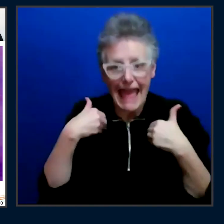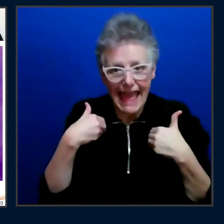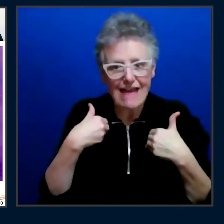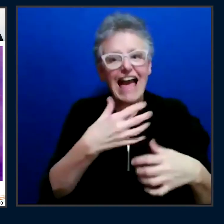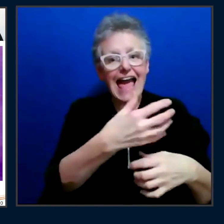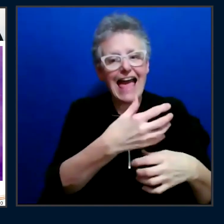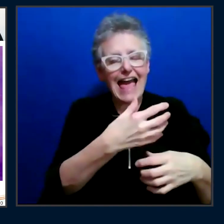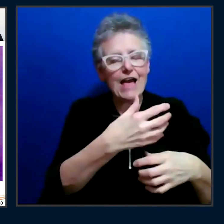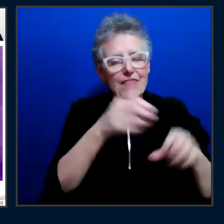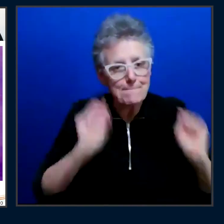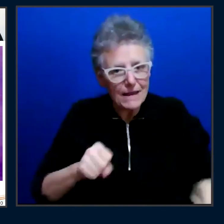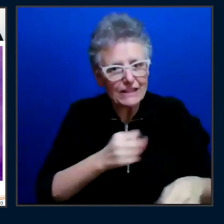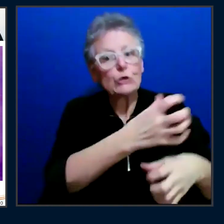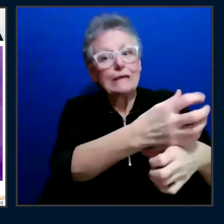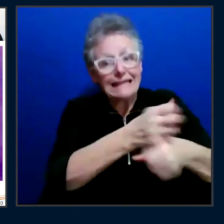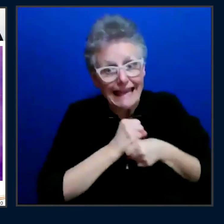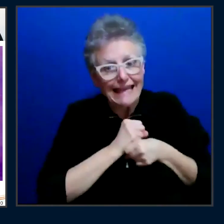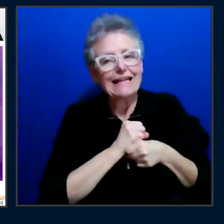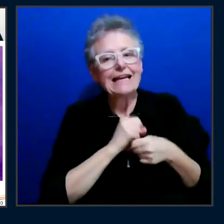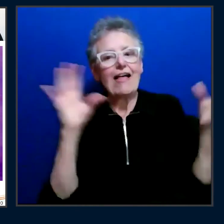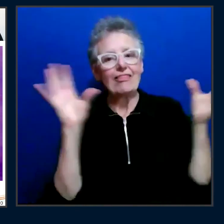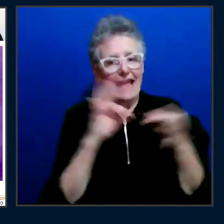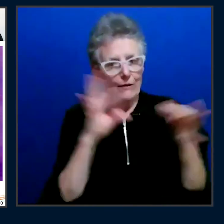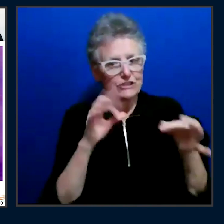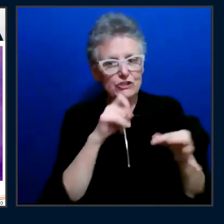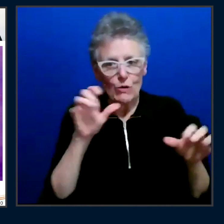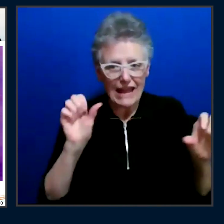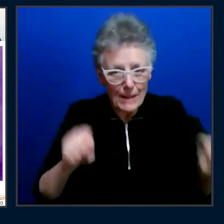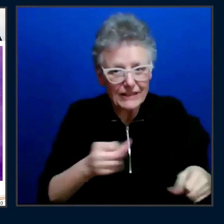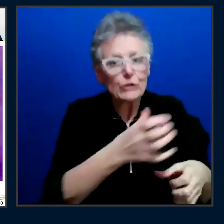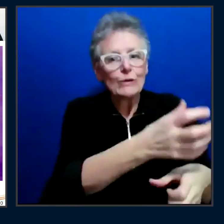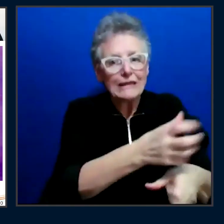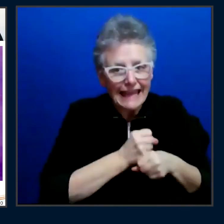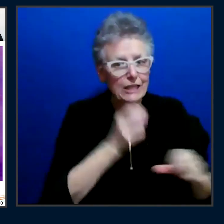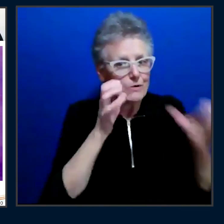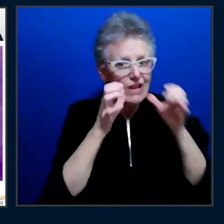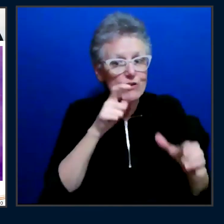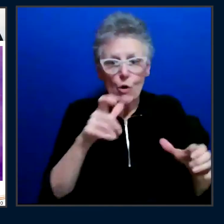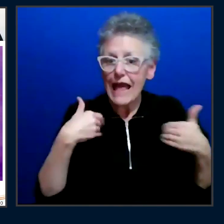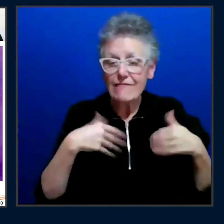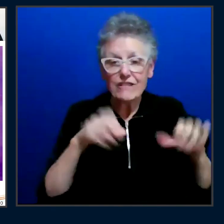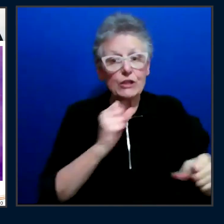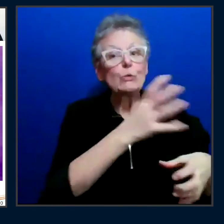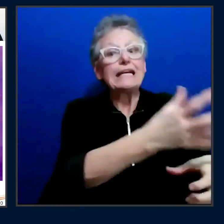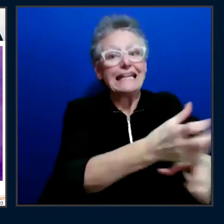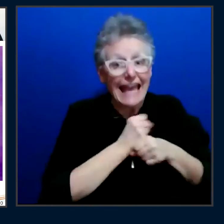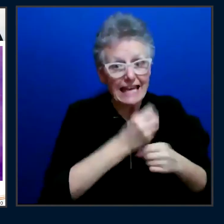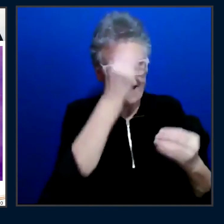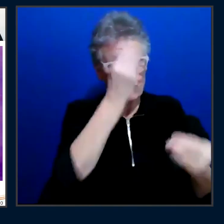to a lack of access to language, communication, information, et cetera.